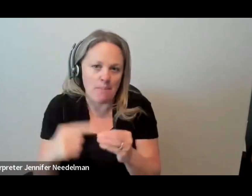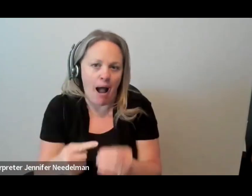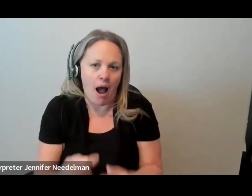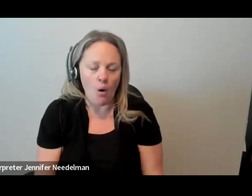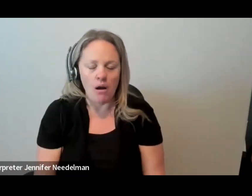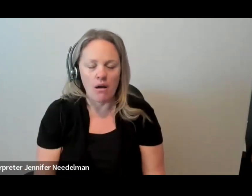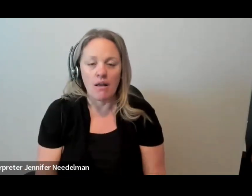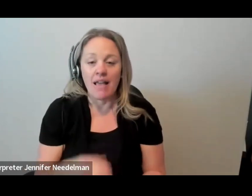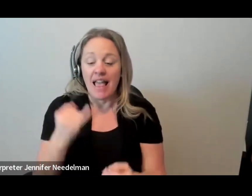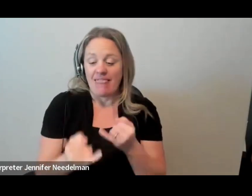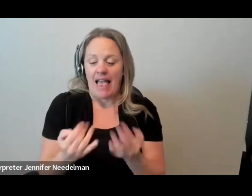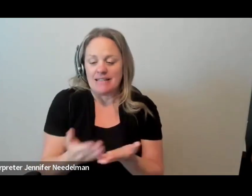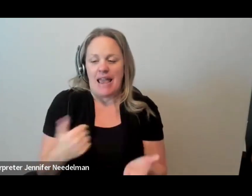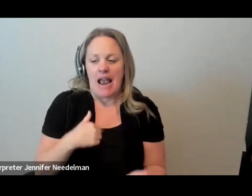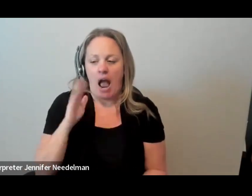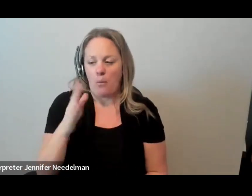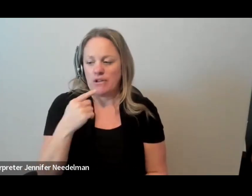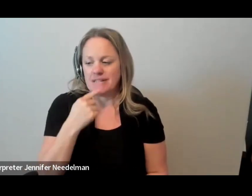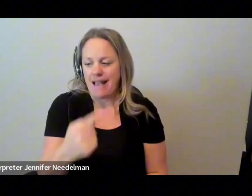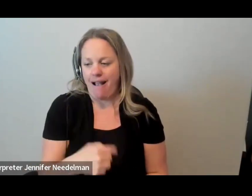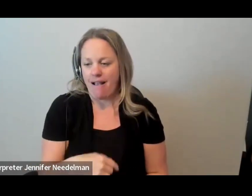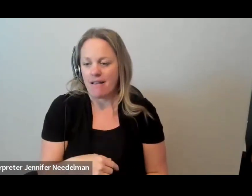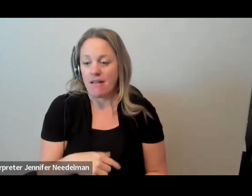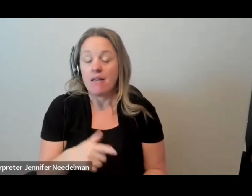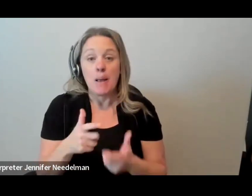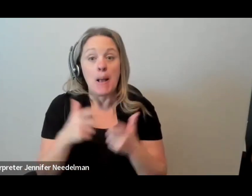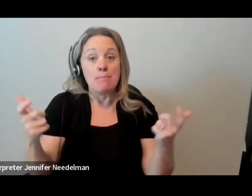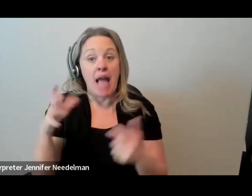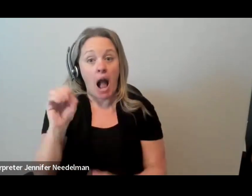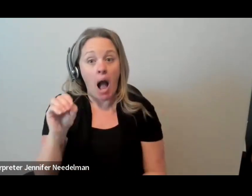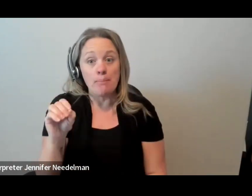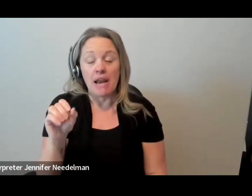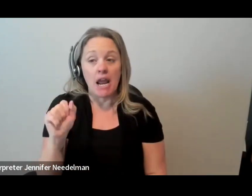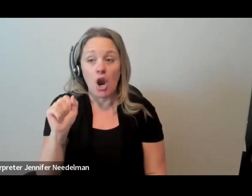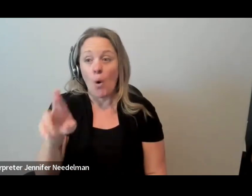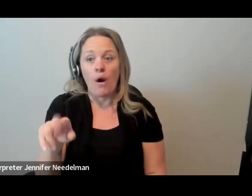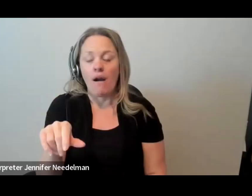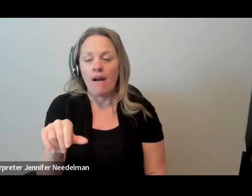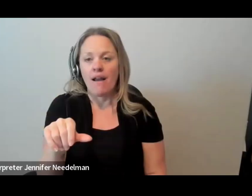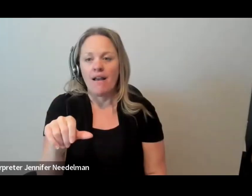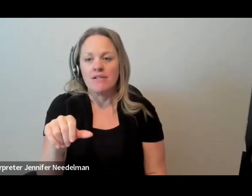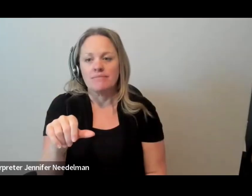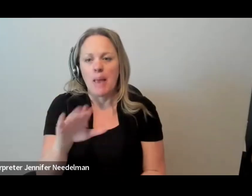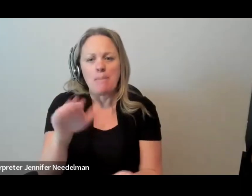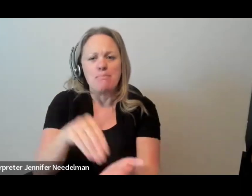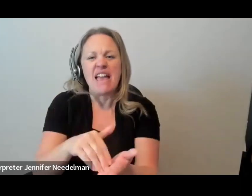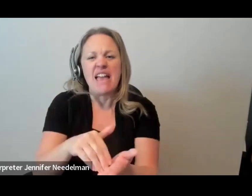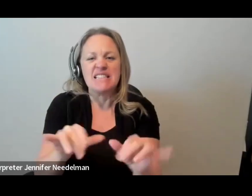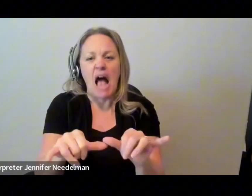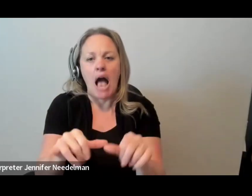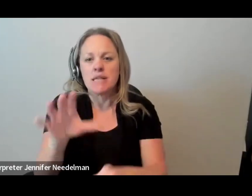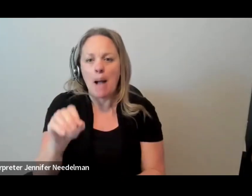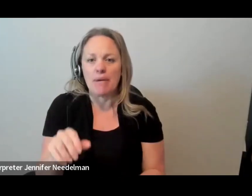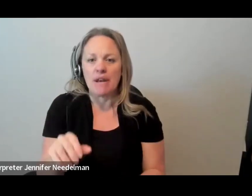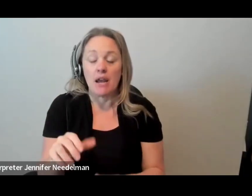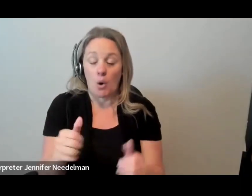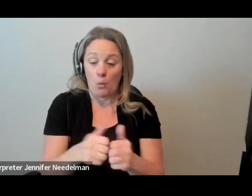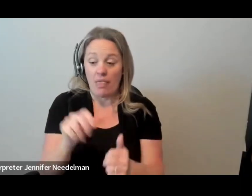And the last thing I'll say is even in a large company, right? Like, or any large midsize company with AI, I think there's a lot of thoughts of like,